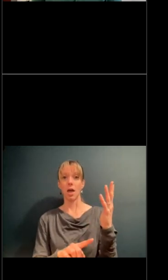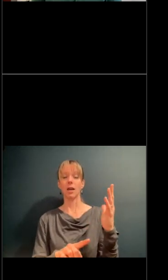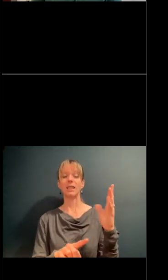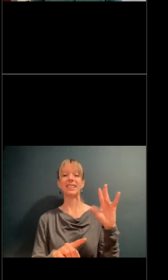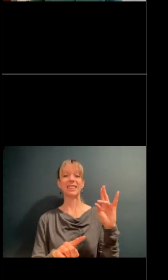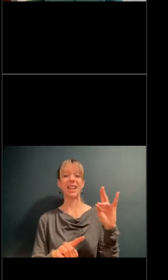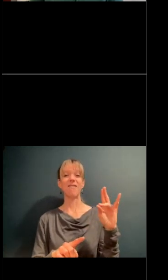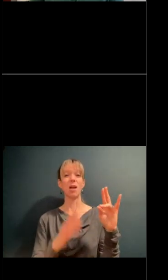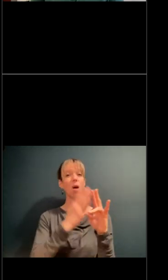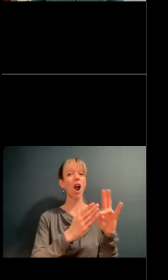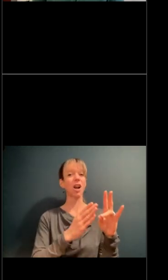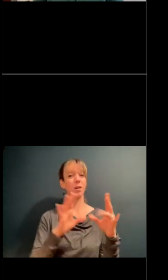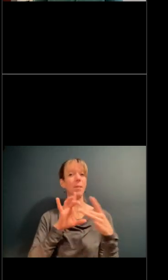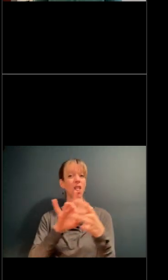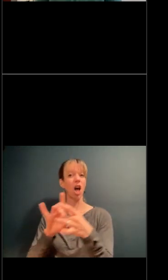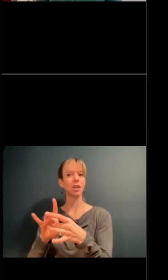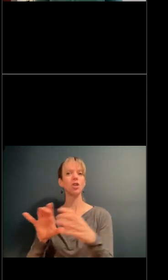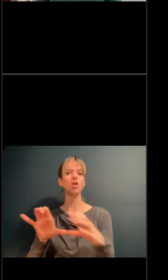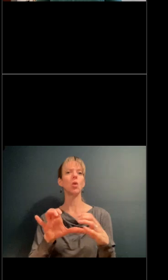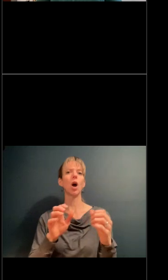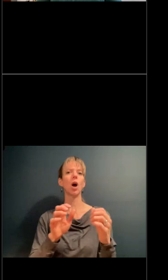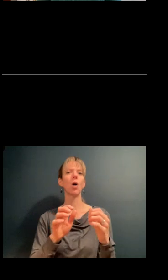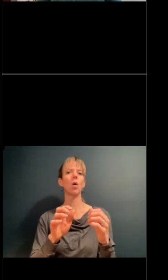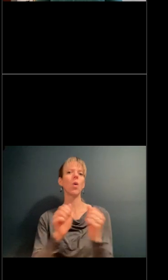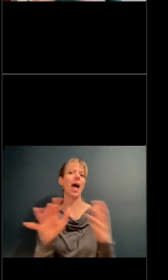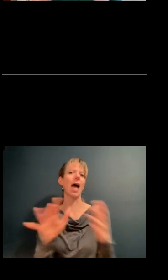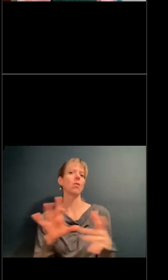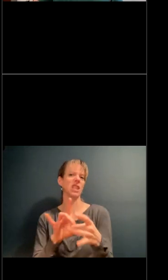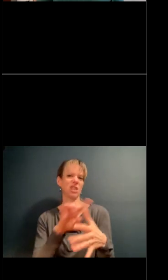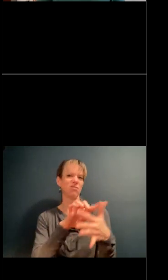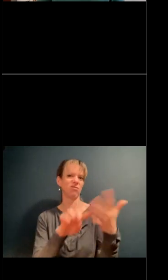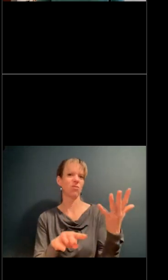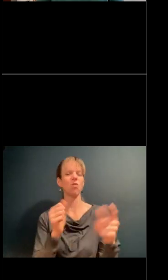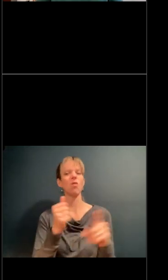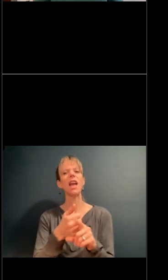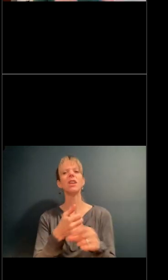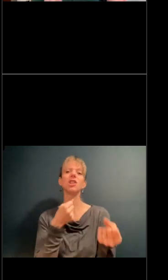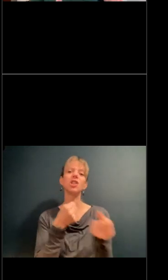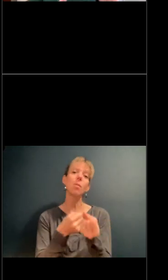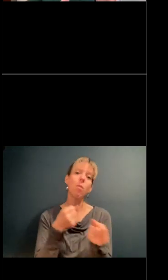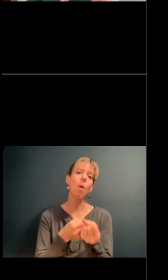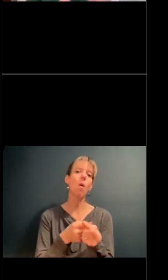of do them in the absence of relationships. You can be supportive, and you can be welcoming.